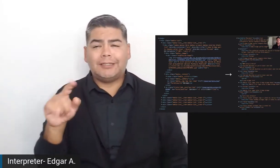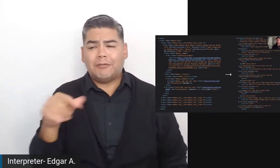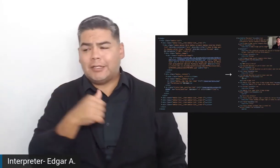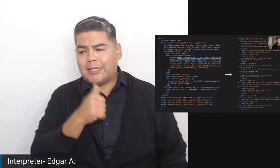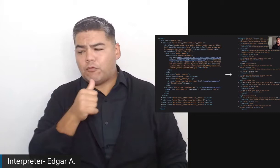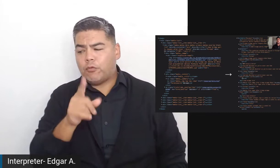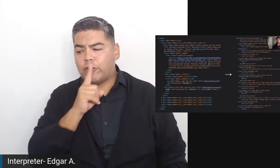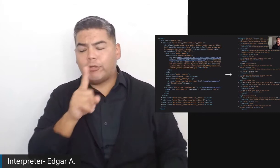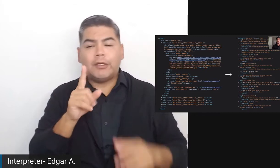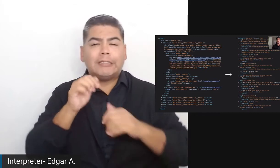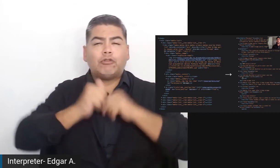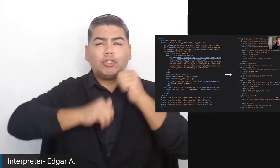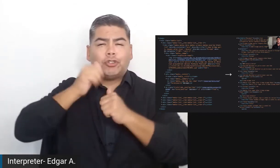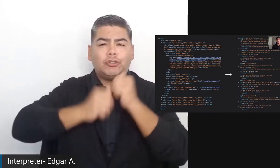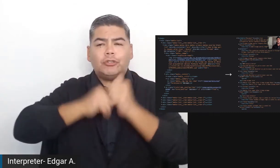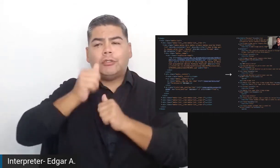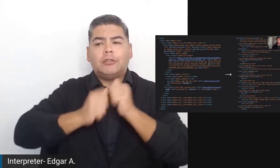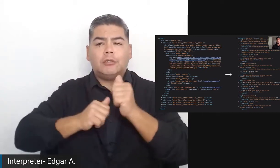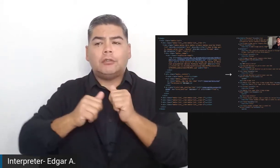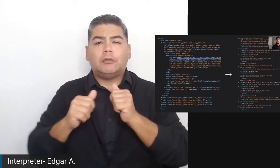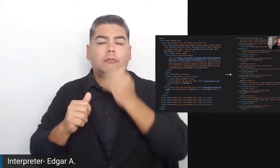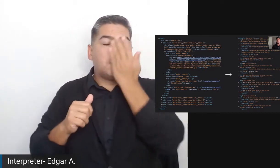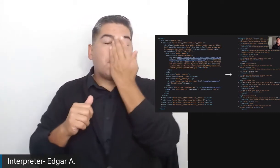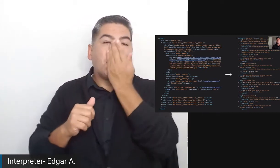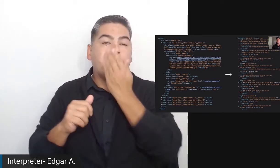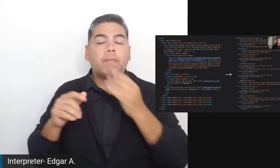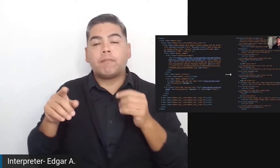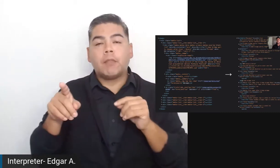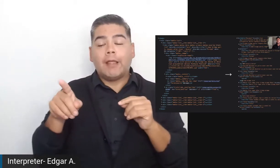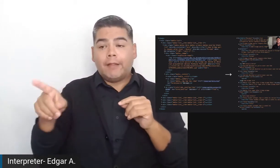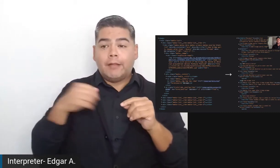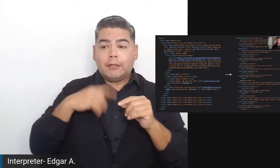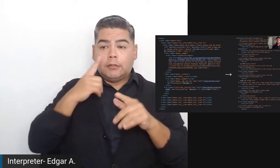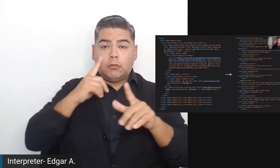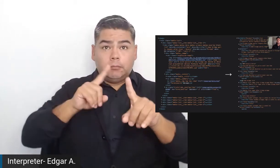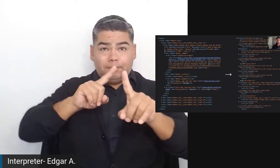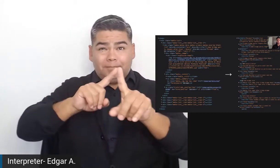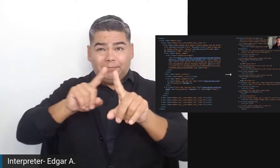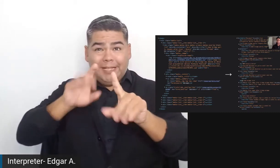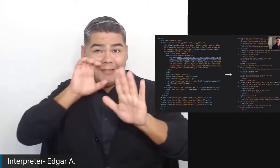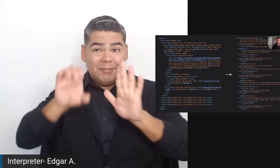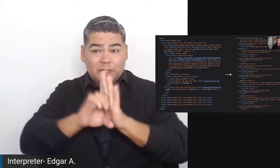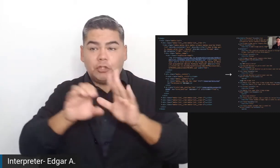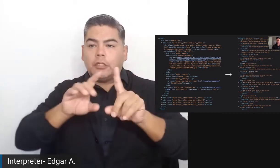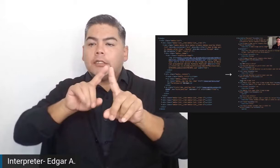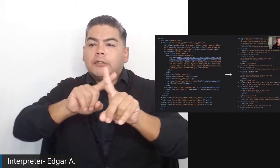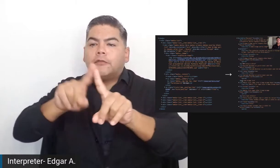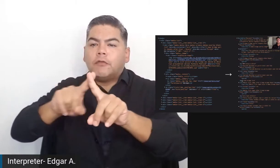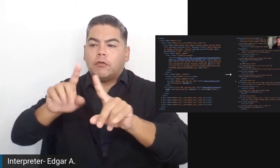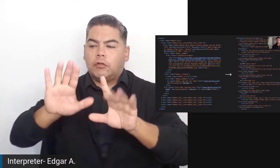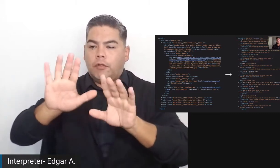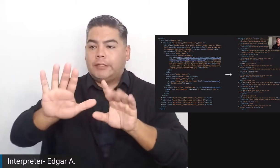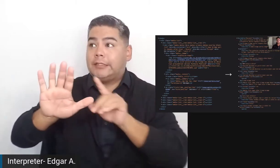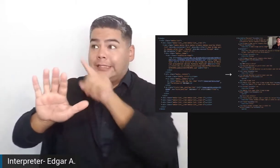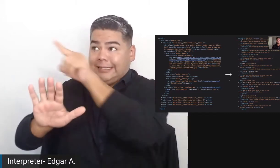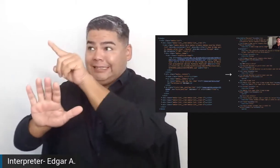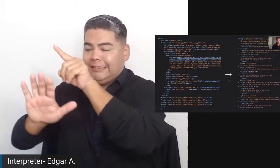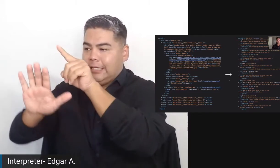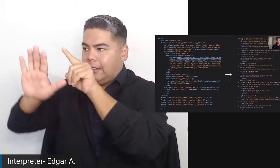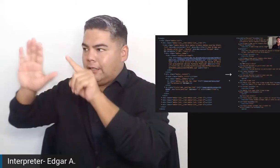It's really difficult to understand which link belongs to which text and which image belongs to which text and so on and so forth. It’s confusing.